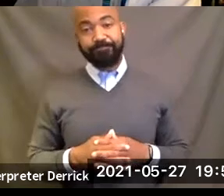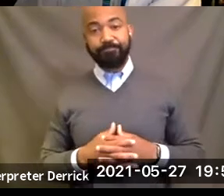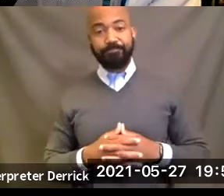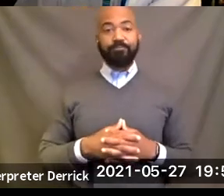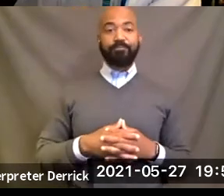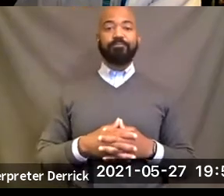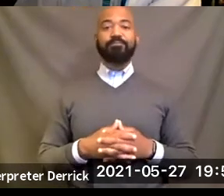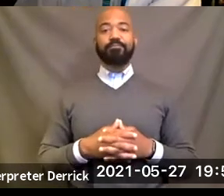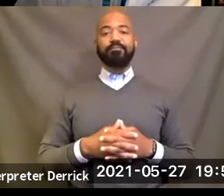Leah (she/her): I think it's really.